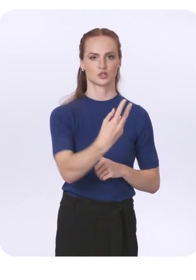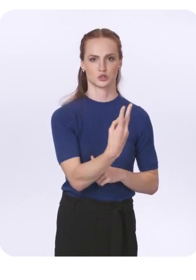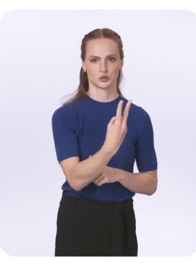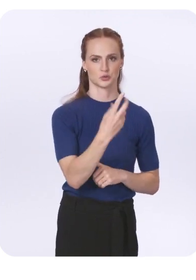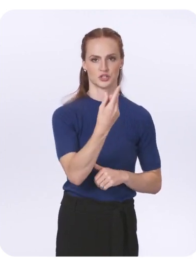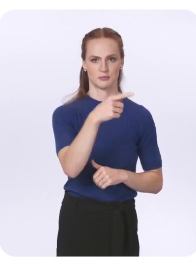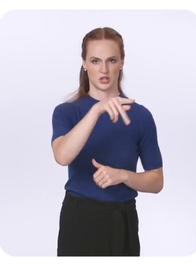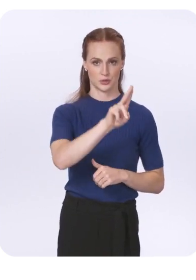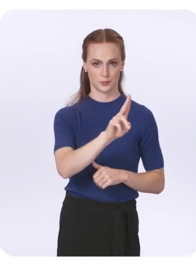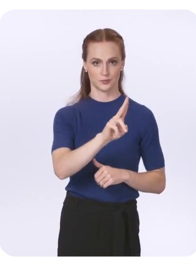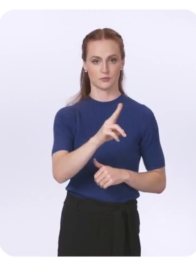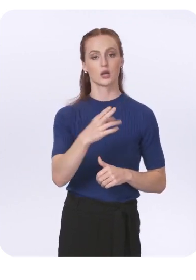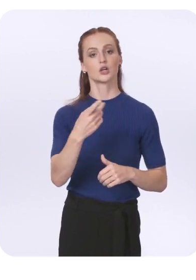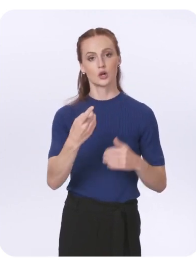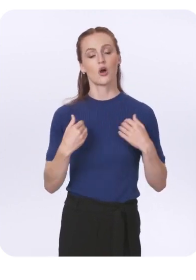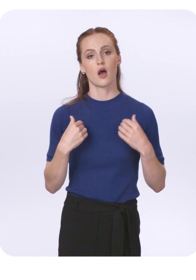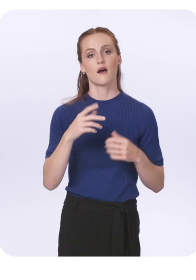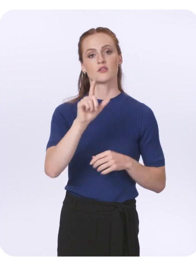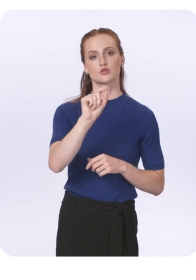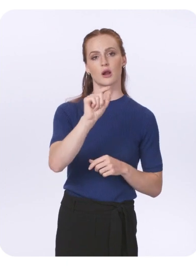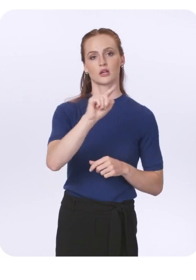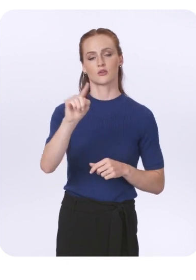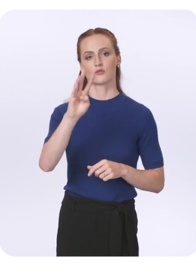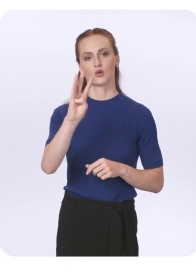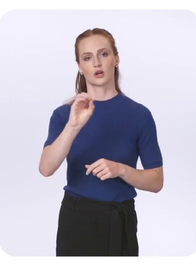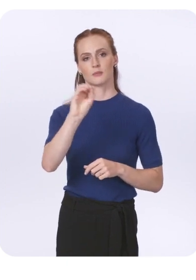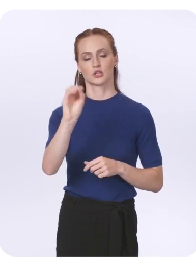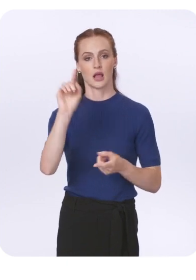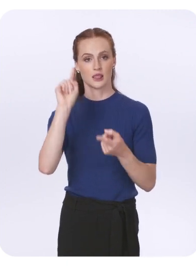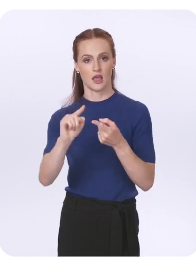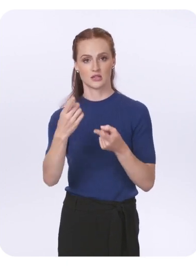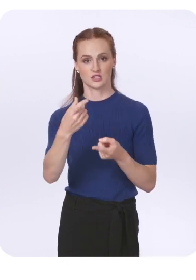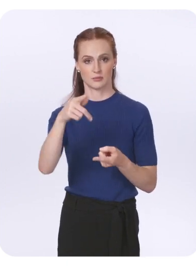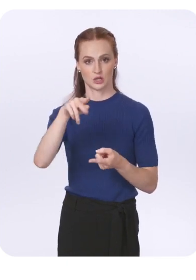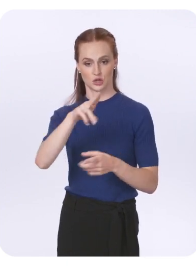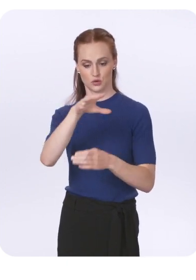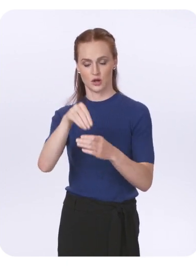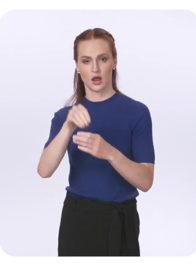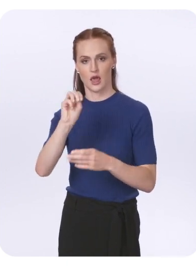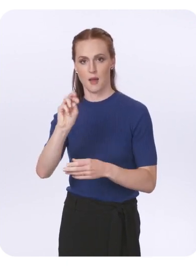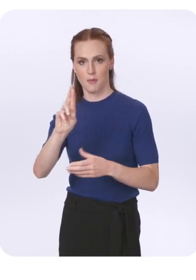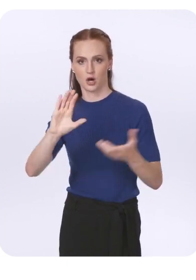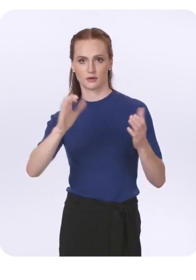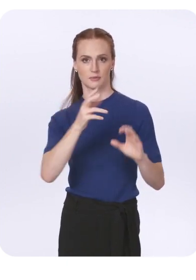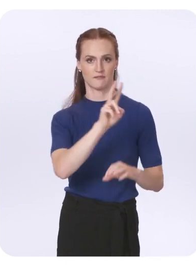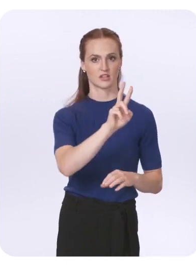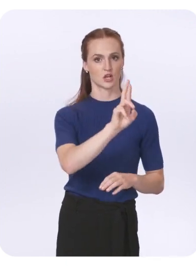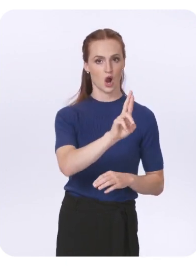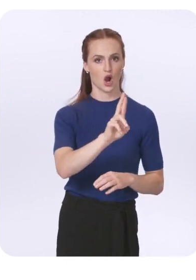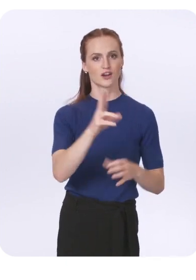So even though you will have 20 to 40% less GPU performance when using MR compared to VR and the Quest 3,